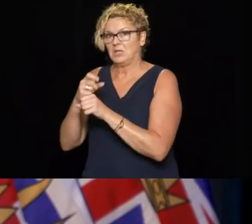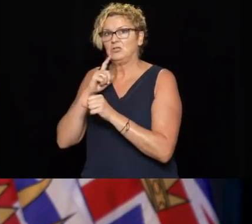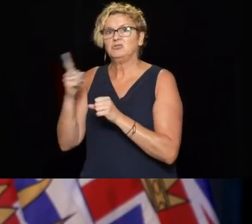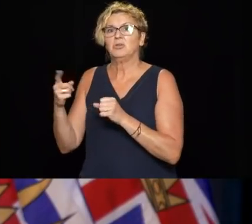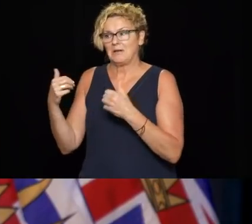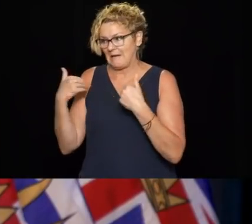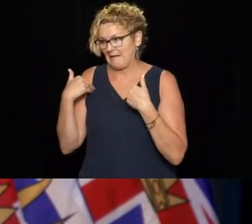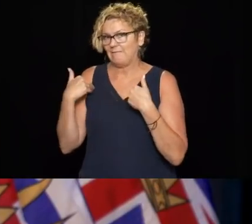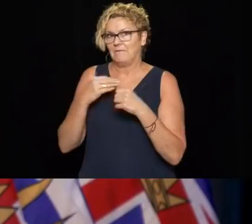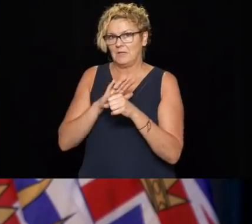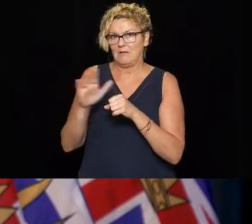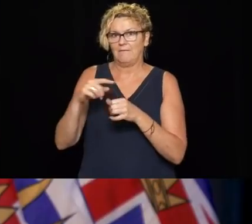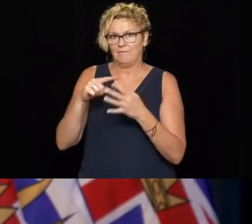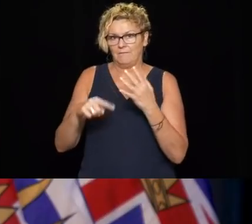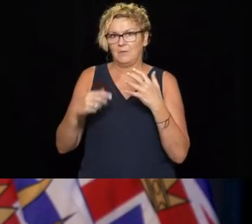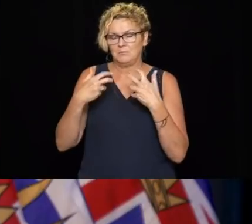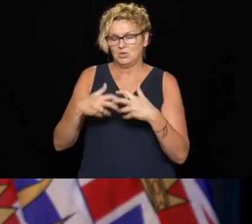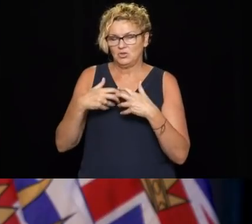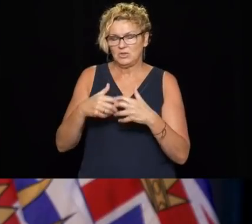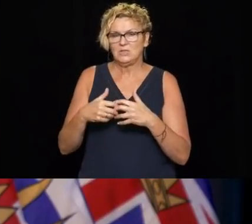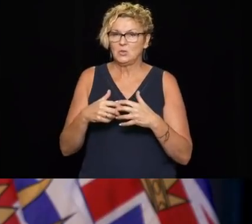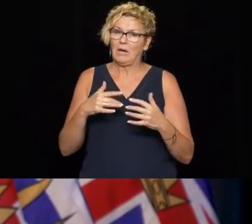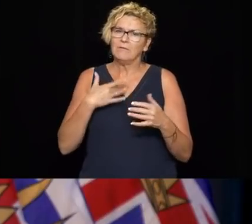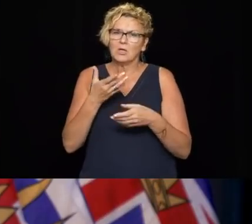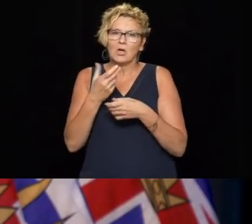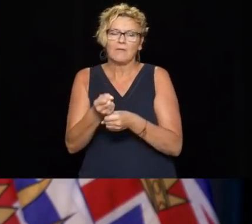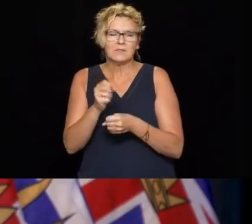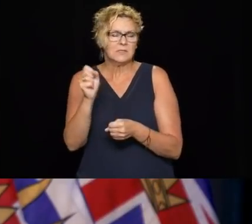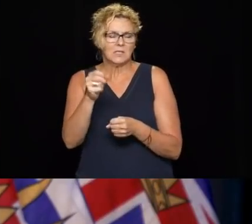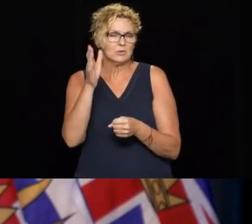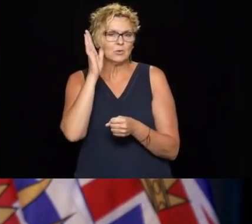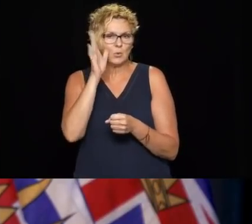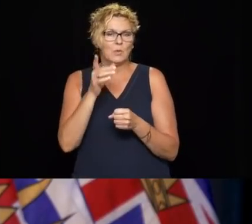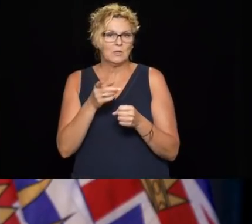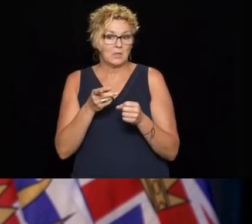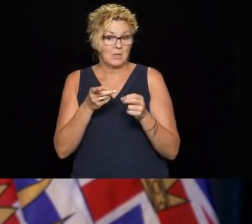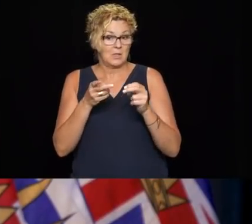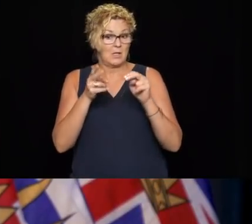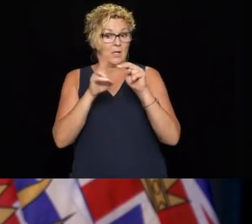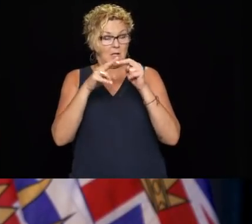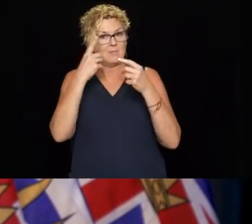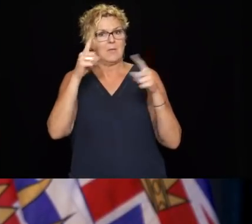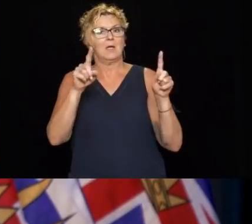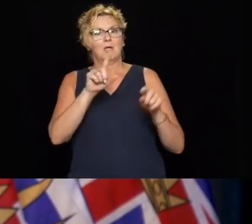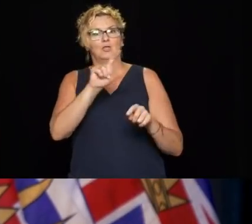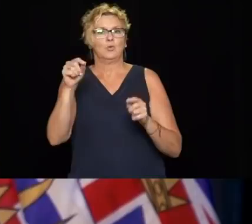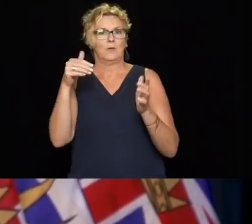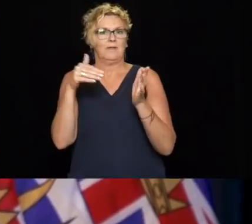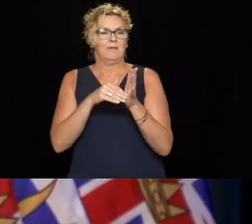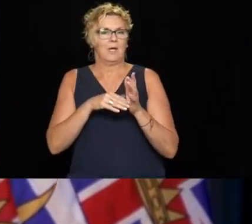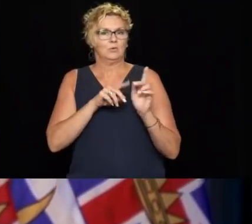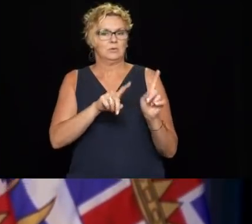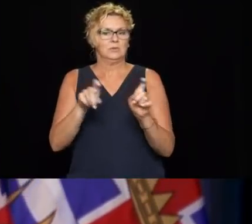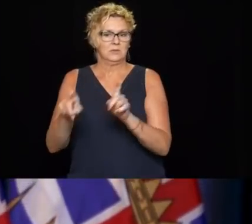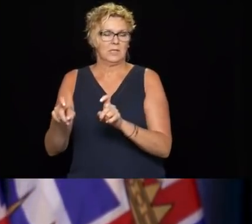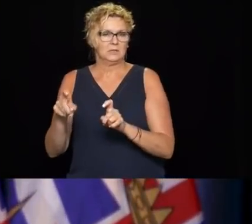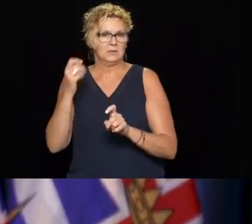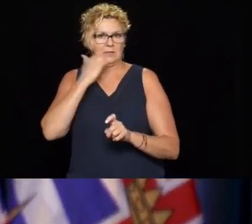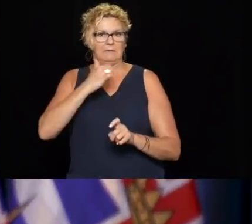matter of fact, I was on the call yesterday while we were looking at where we have come around being able to access it so I have